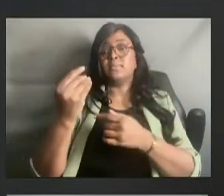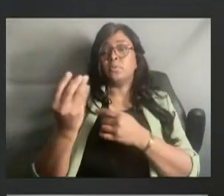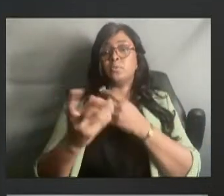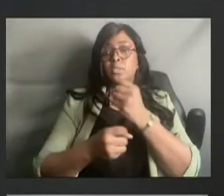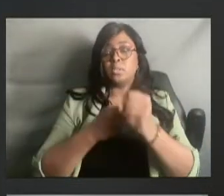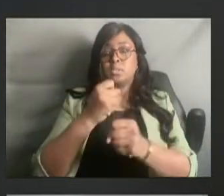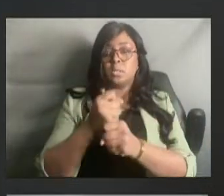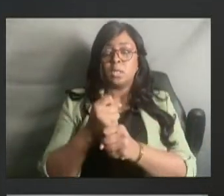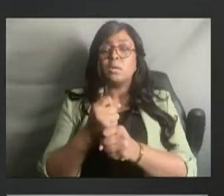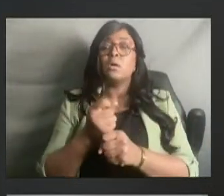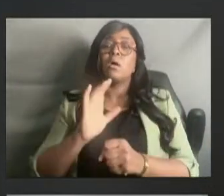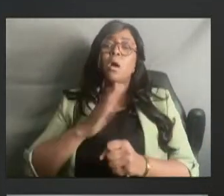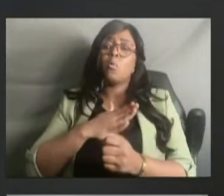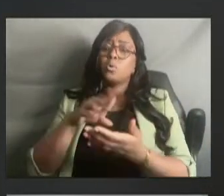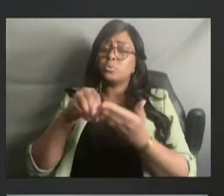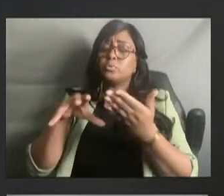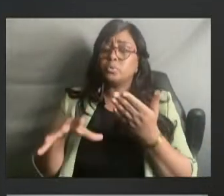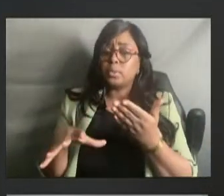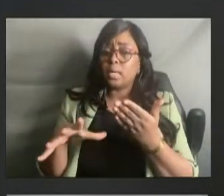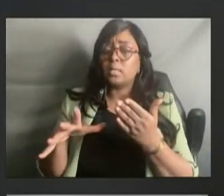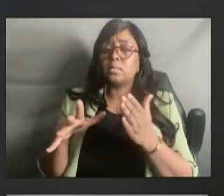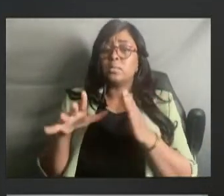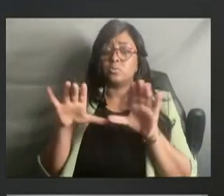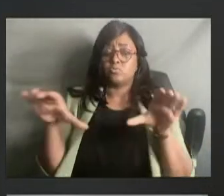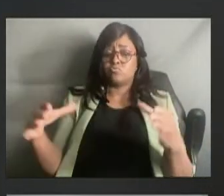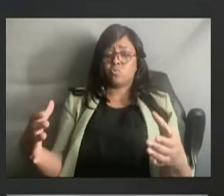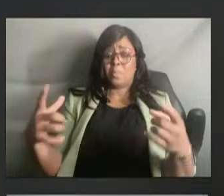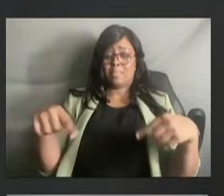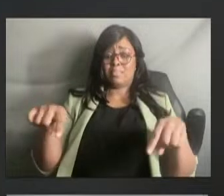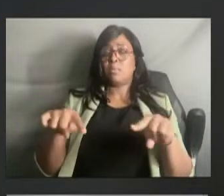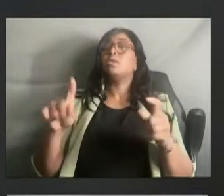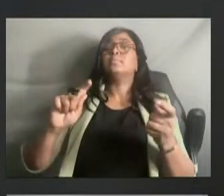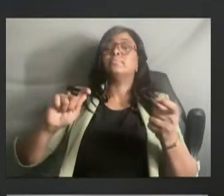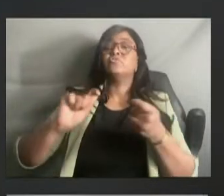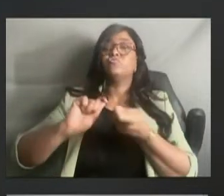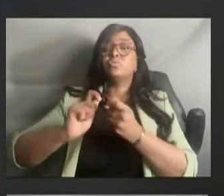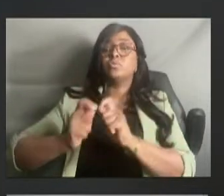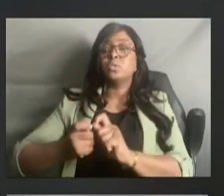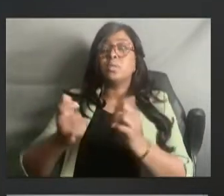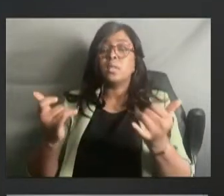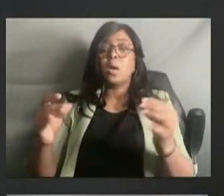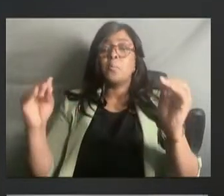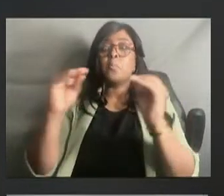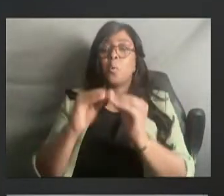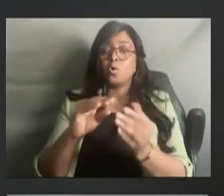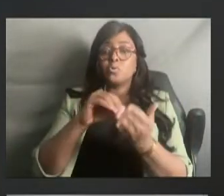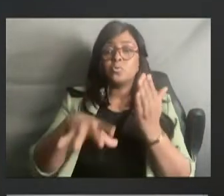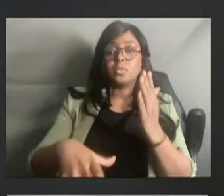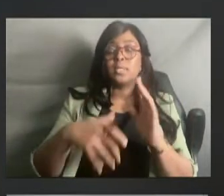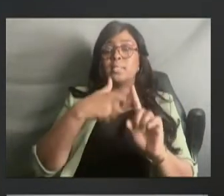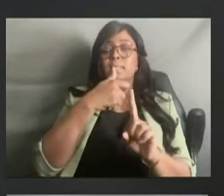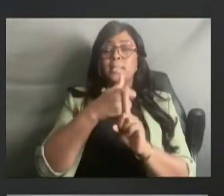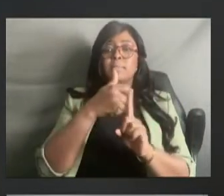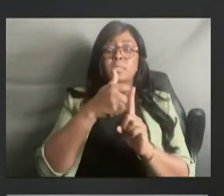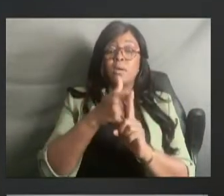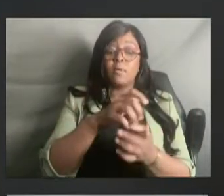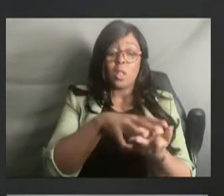students is relatively flat over the last few years, our our